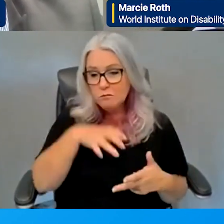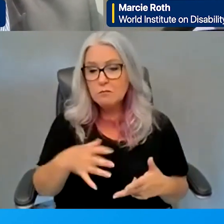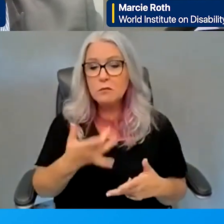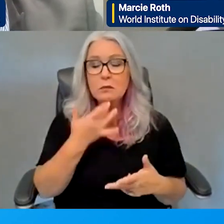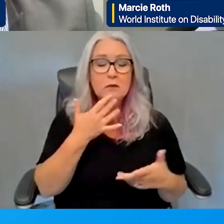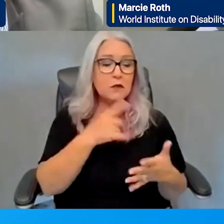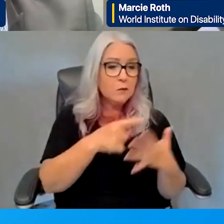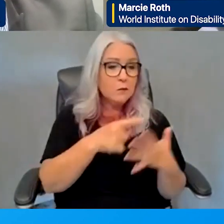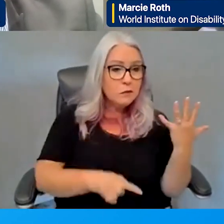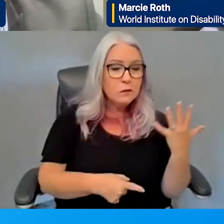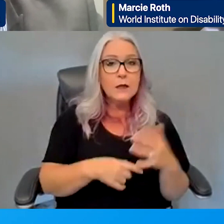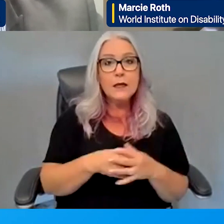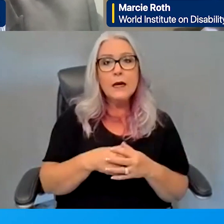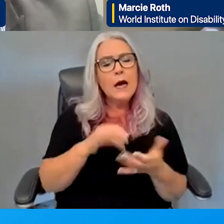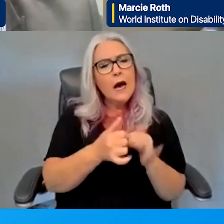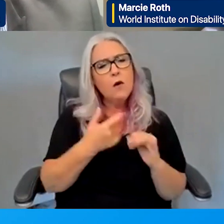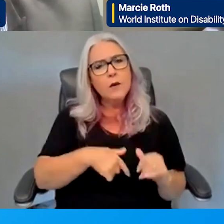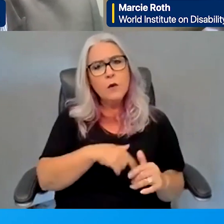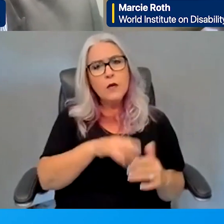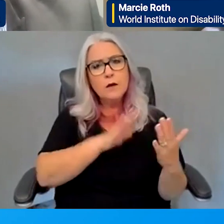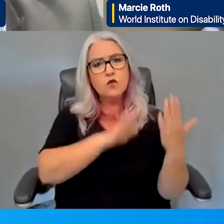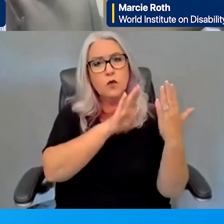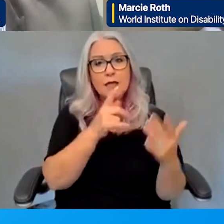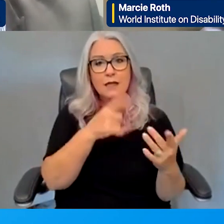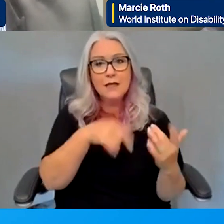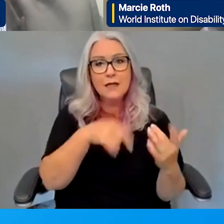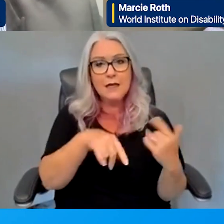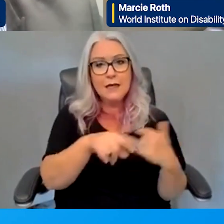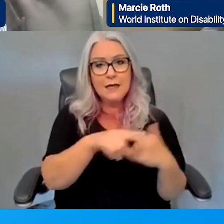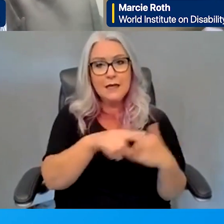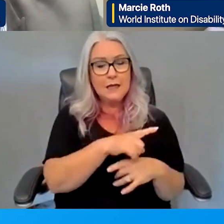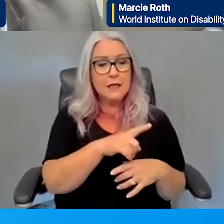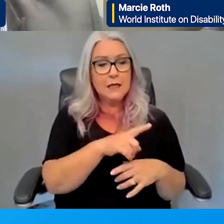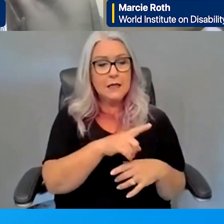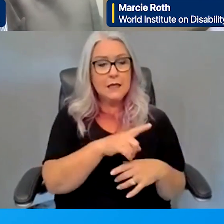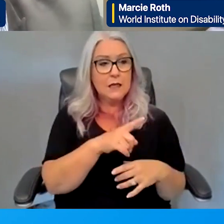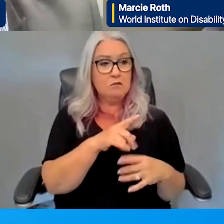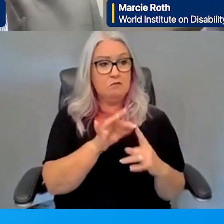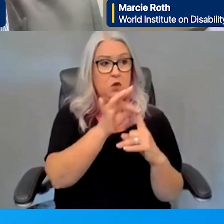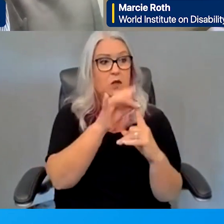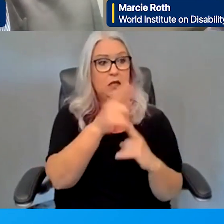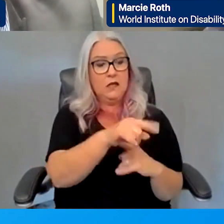address these unique challenges faced by individuals with disabilities who belong to